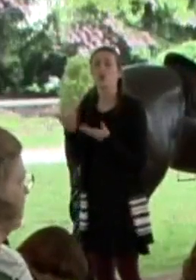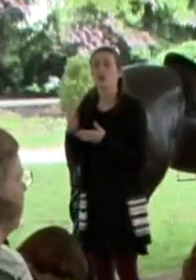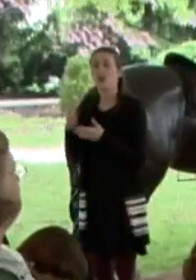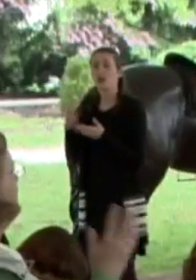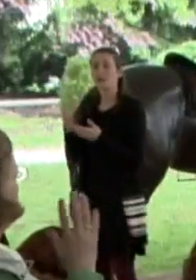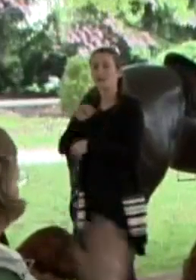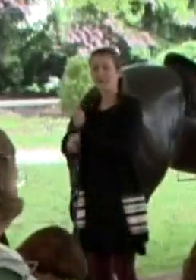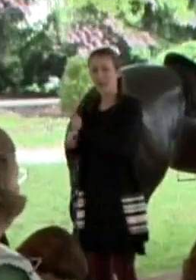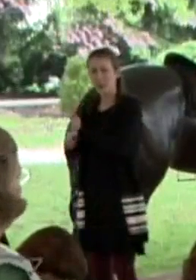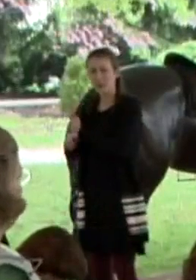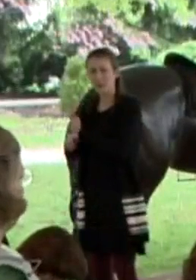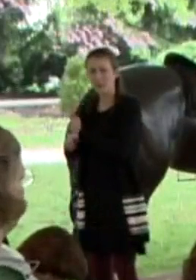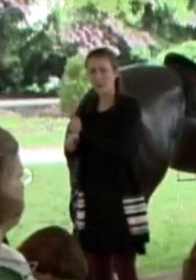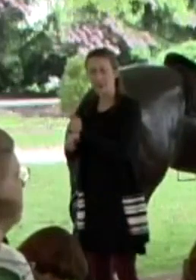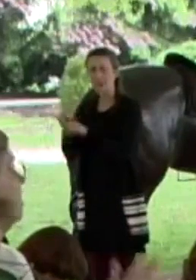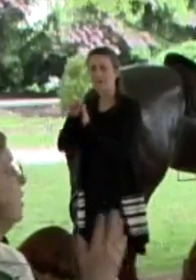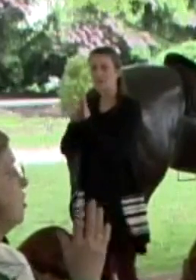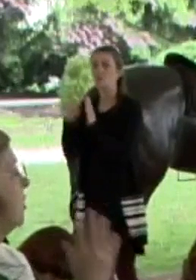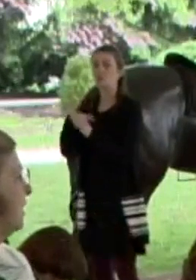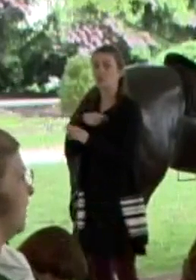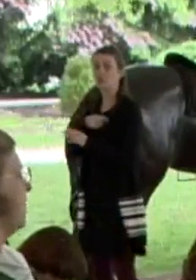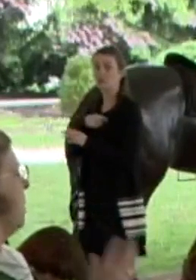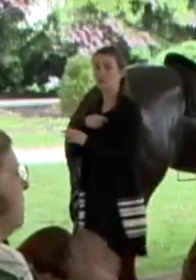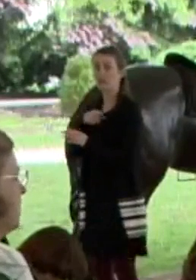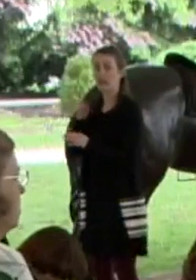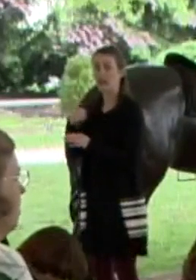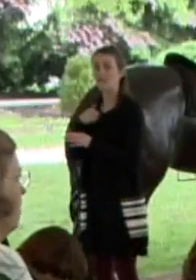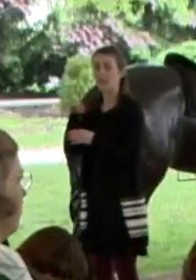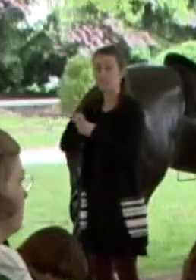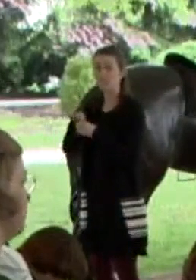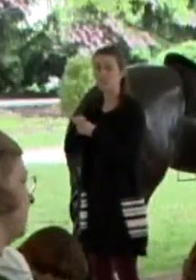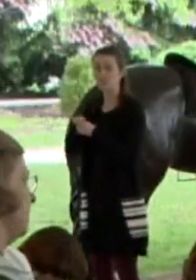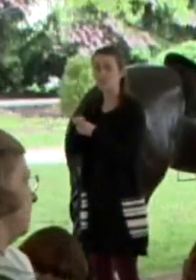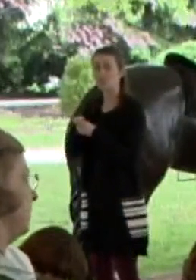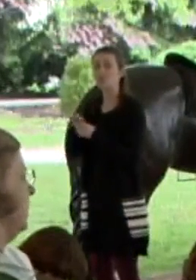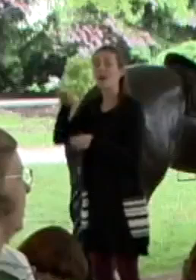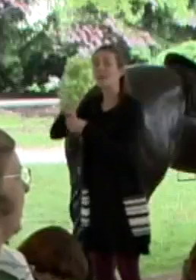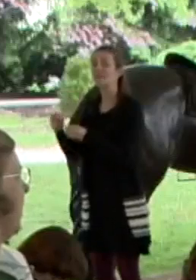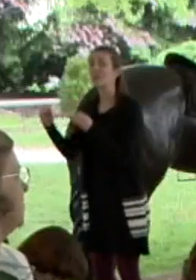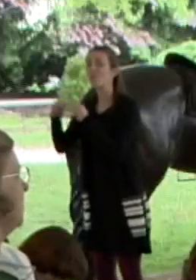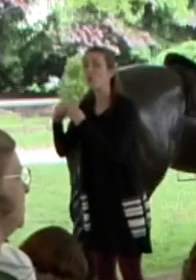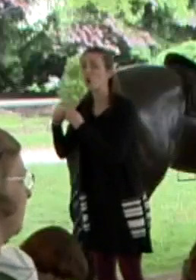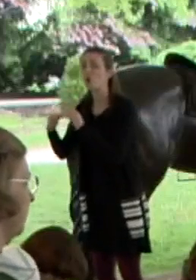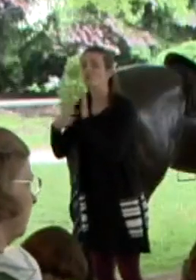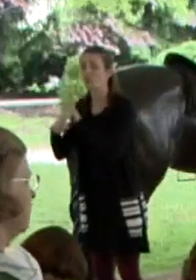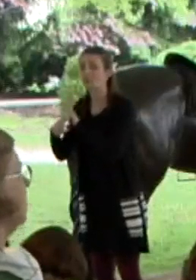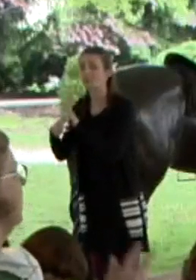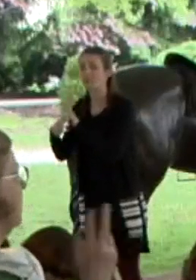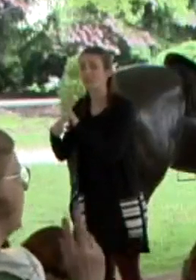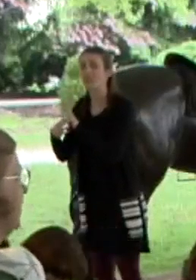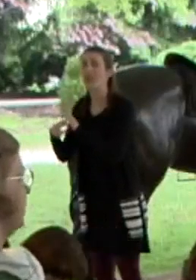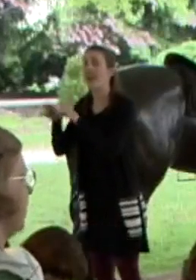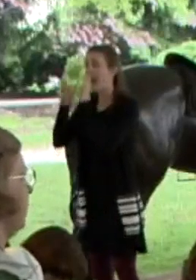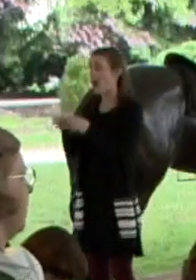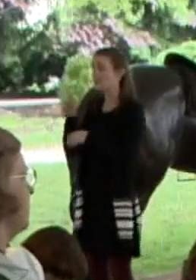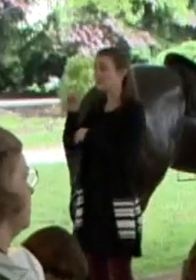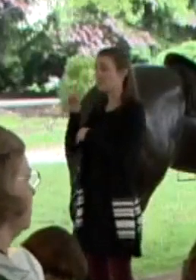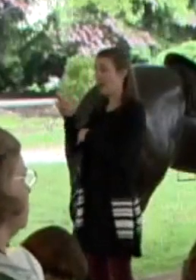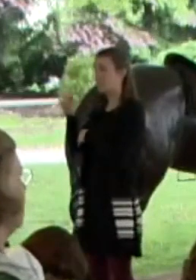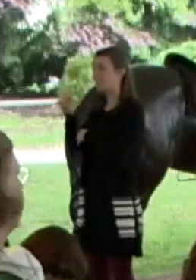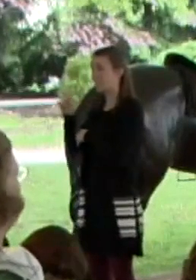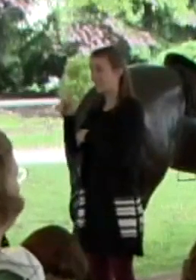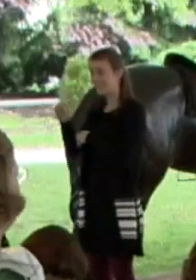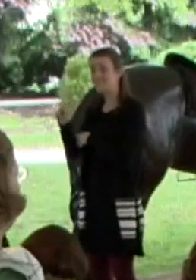ELECT A NEW STATE GOVERNMENT